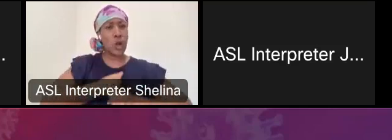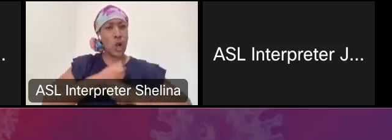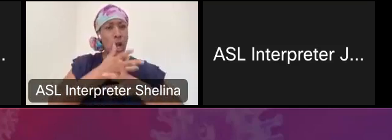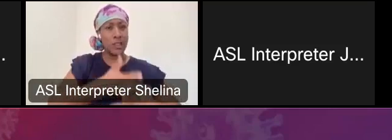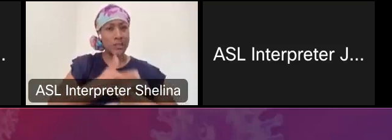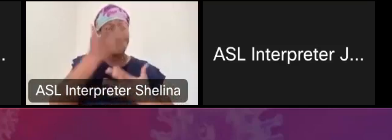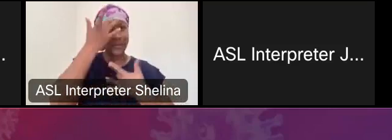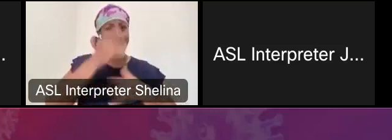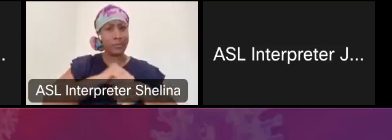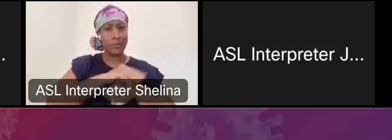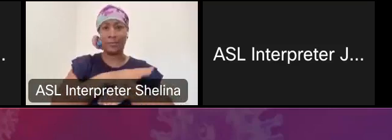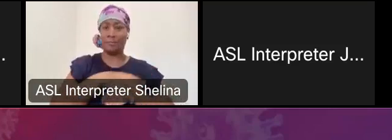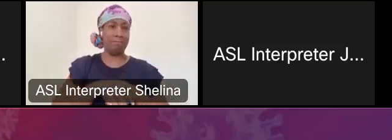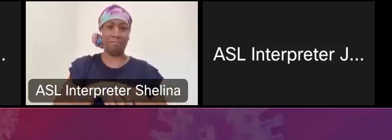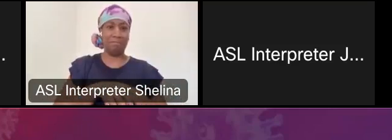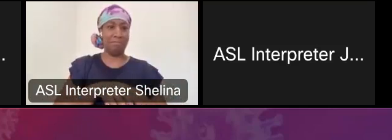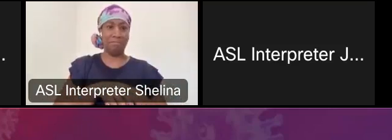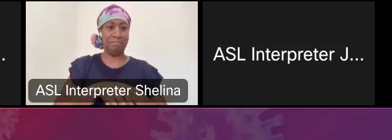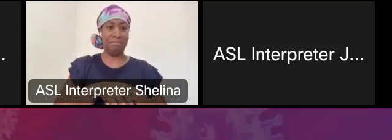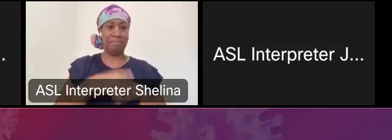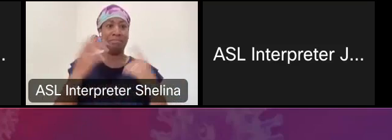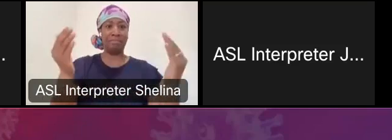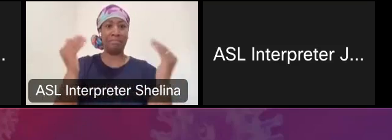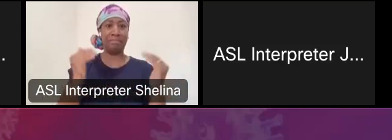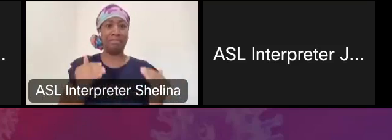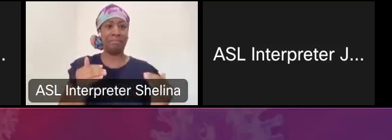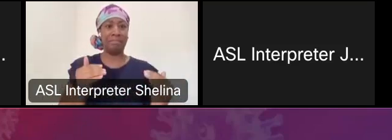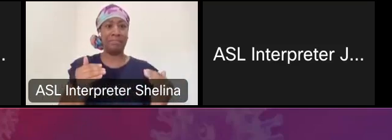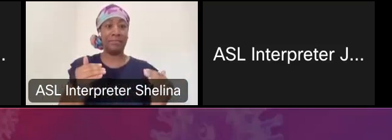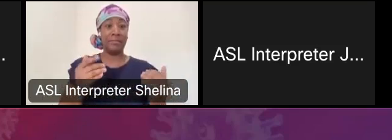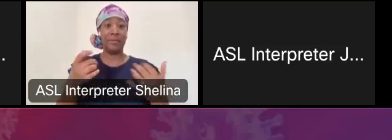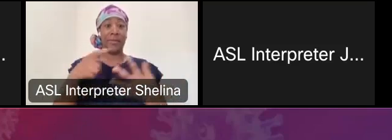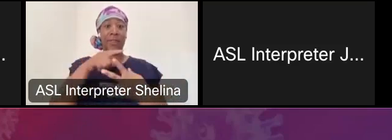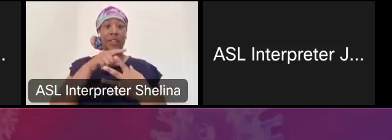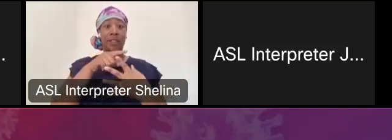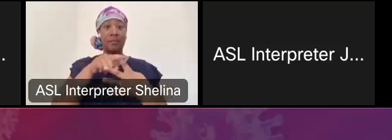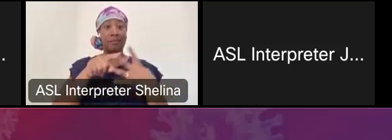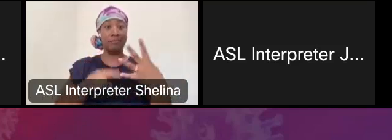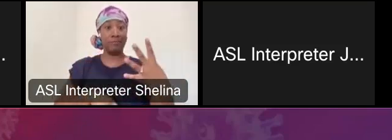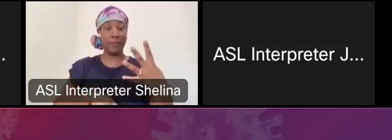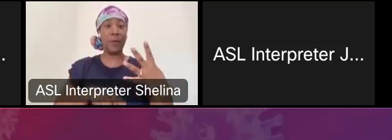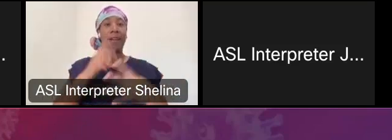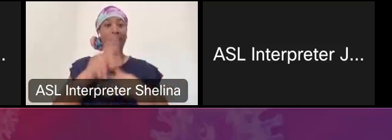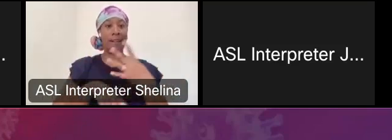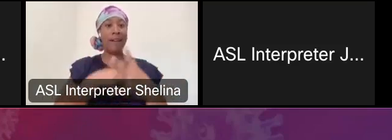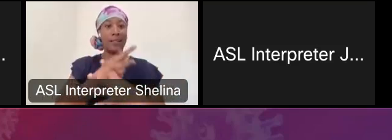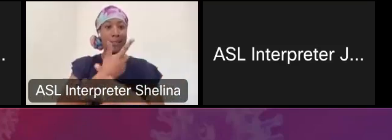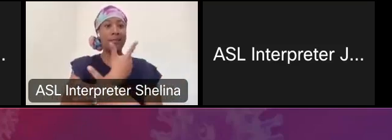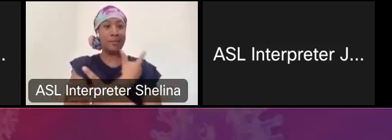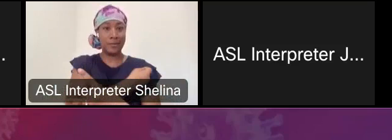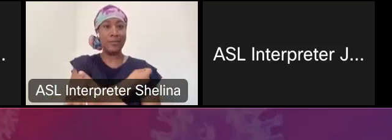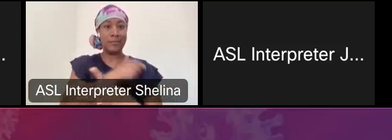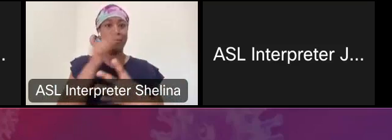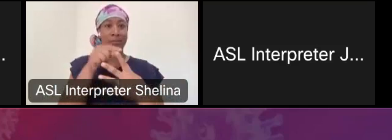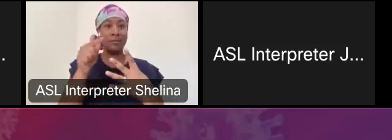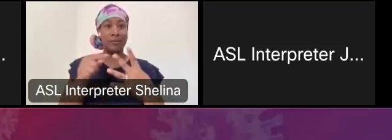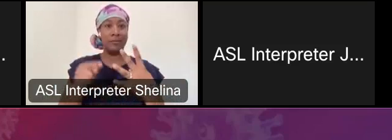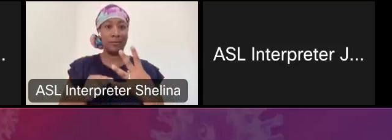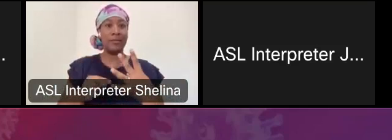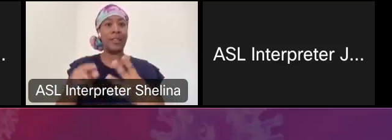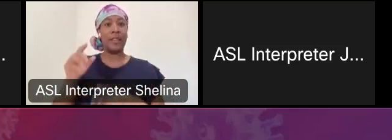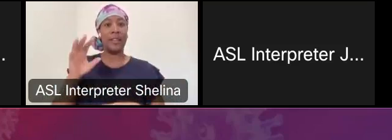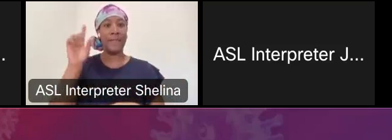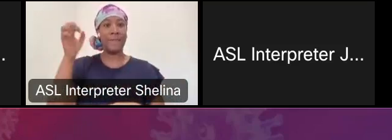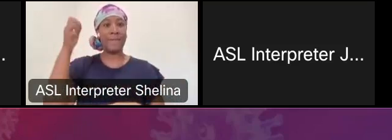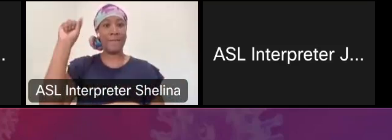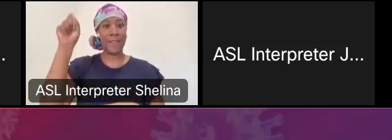Next there are currently 4 vaccine products that the federal drug administration has authorized for use the Pfizer vaccine.